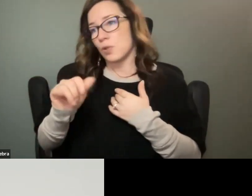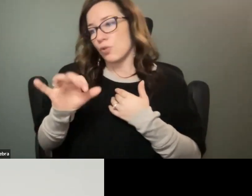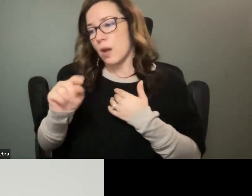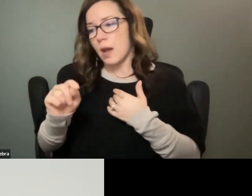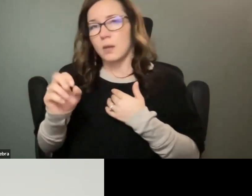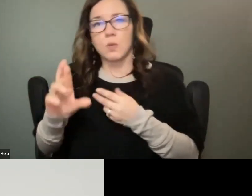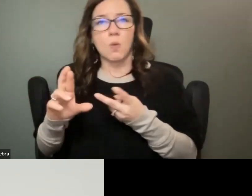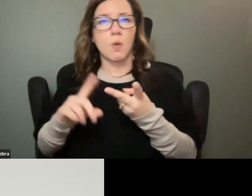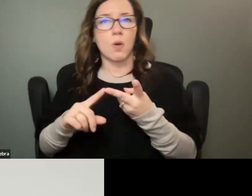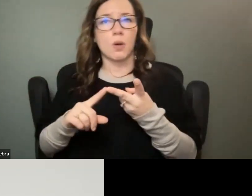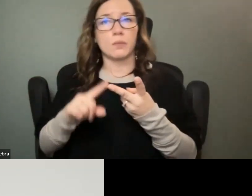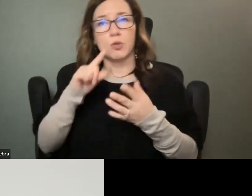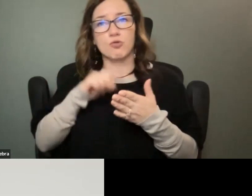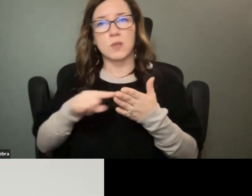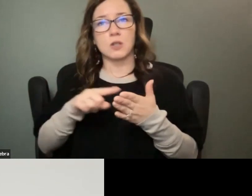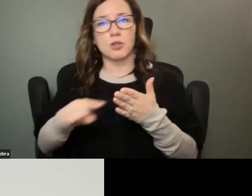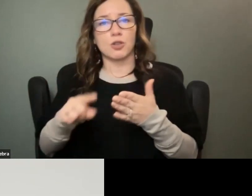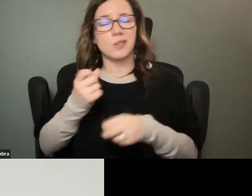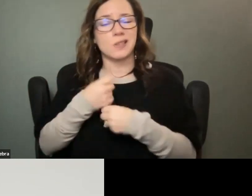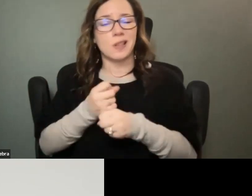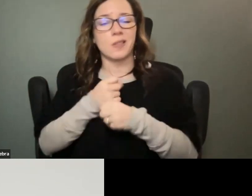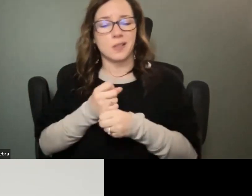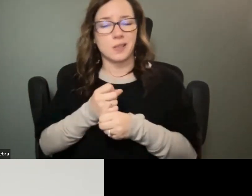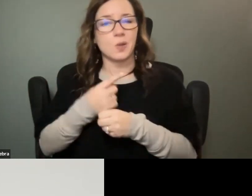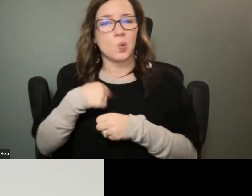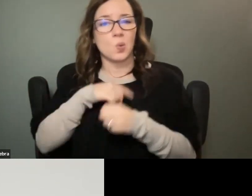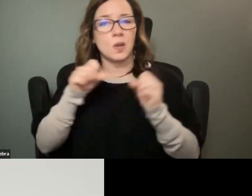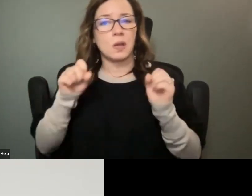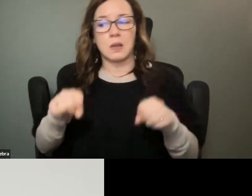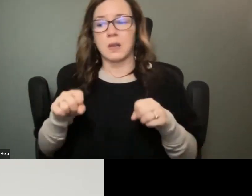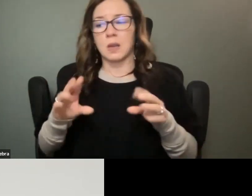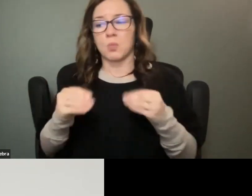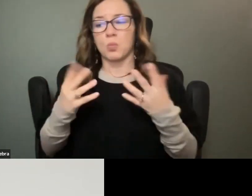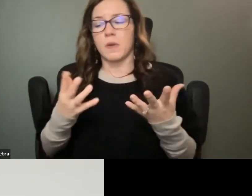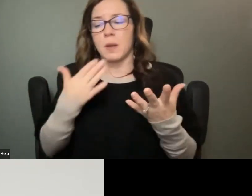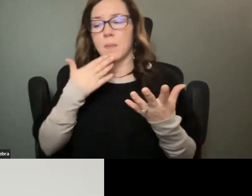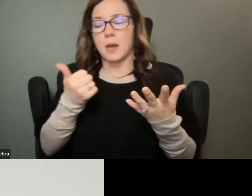research synthesis we will be able to